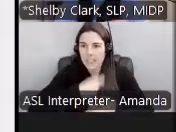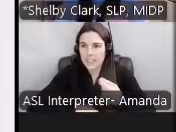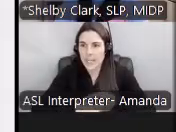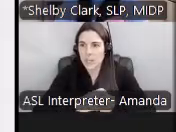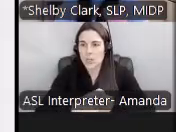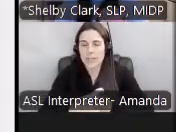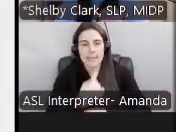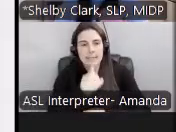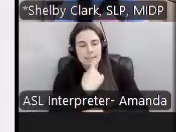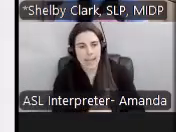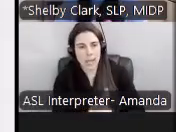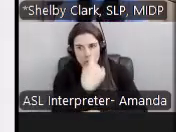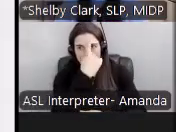this connection is meaningful?